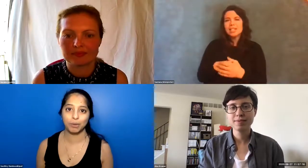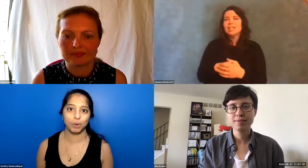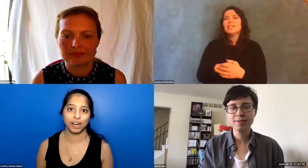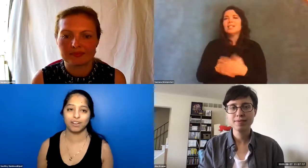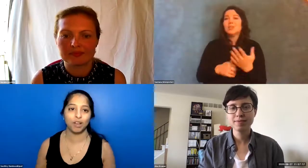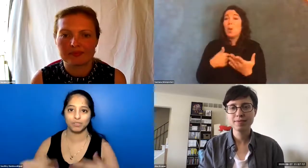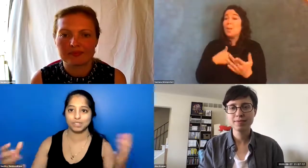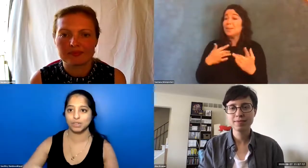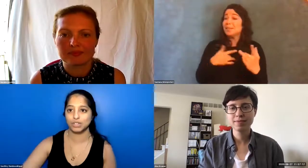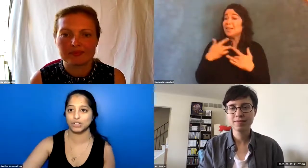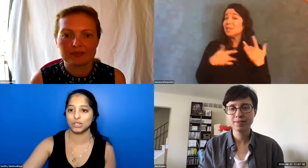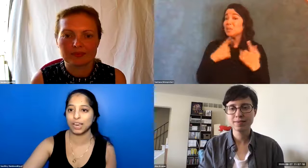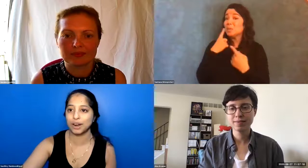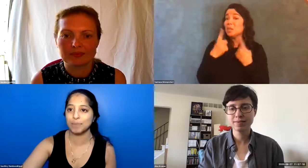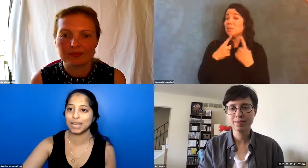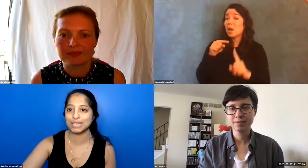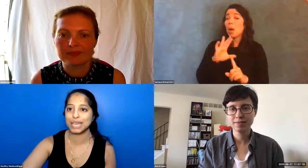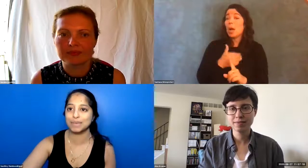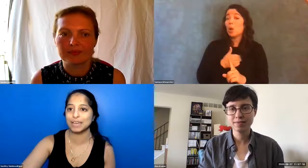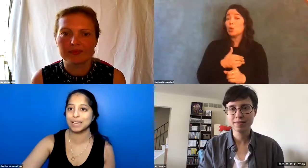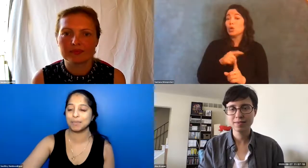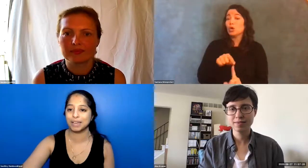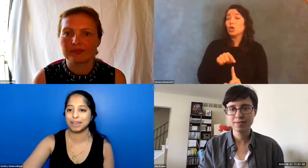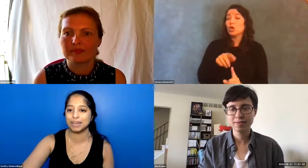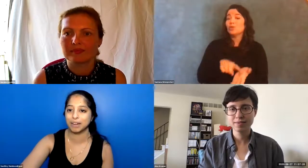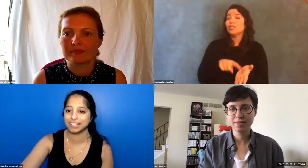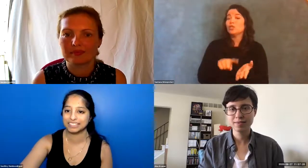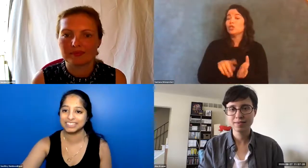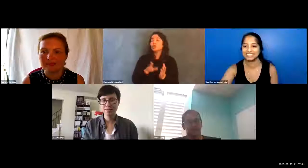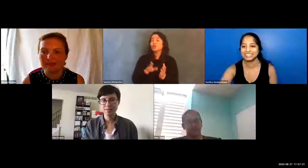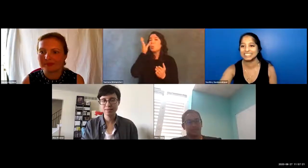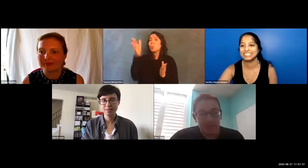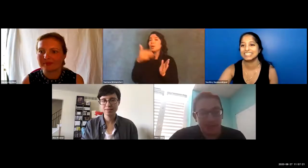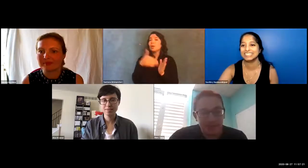where all of this research is going. Marc has his hand up again, come on in Marc.